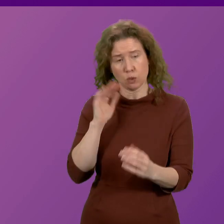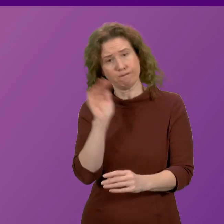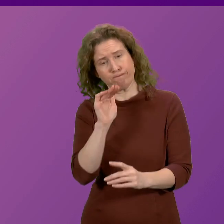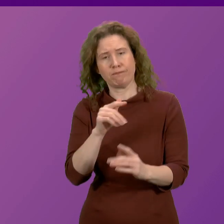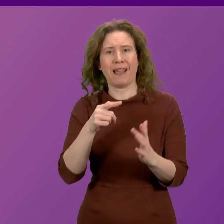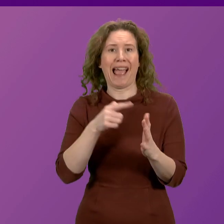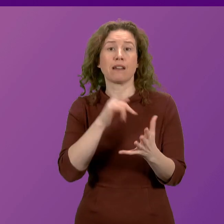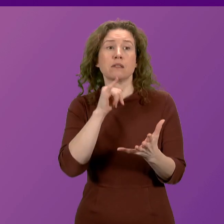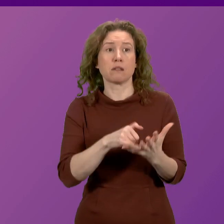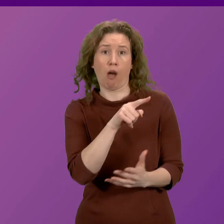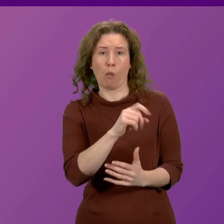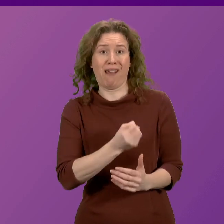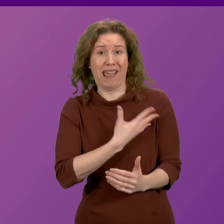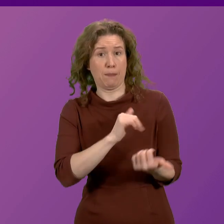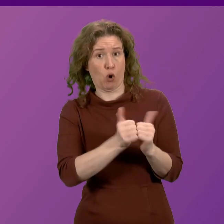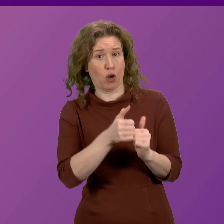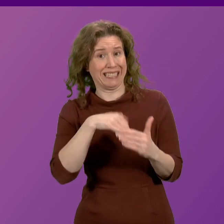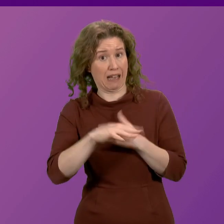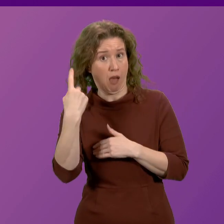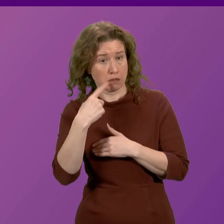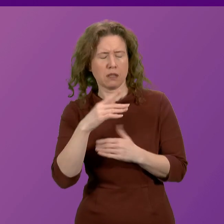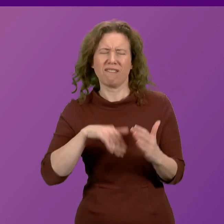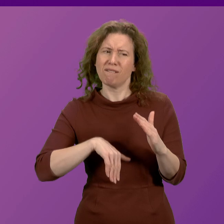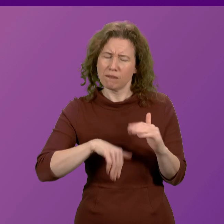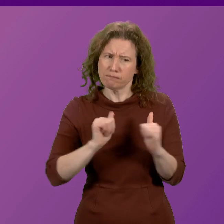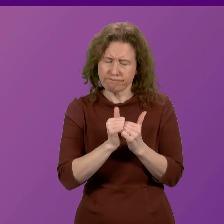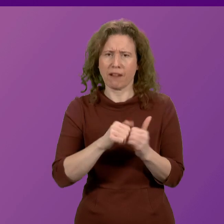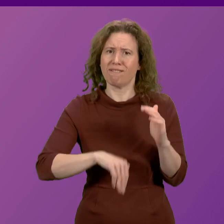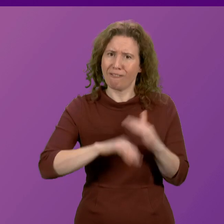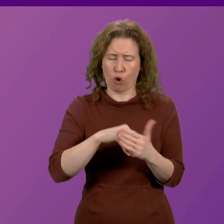colleagues in Westminster to fully reimburse costs to the Scottish Government for Labour’s